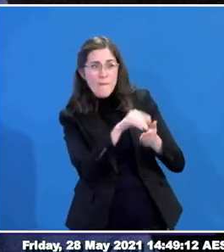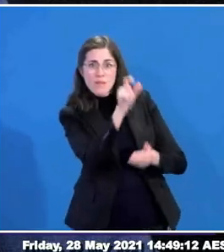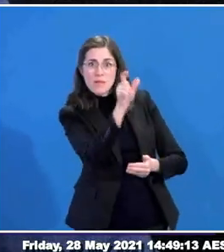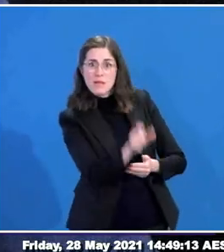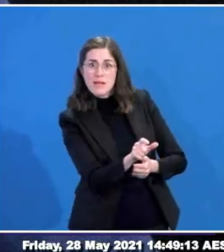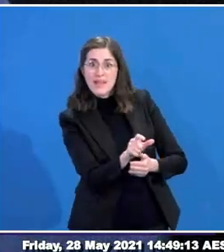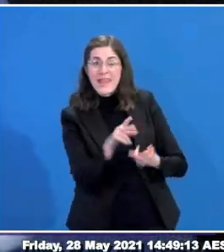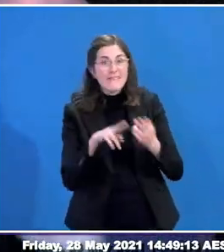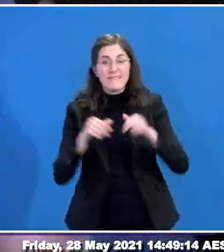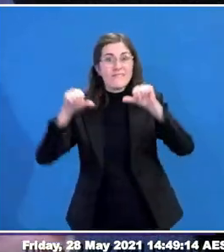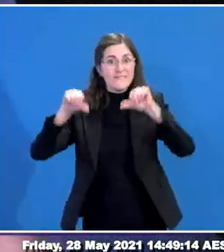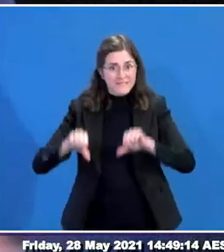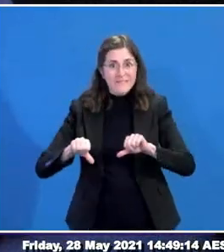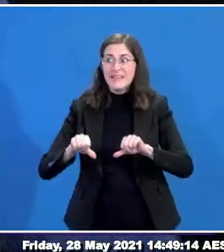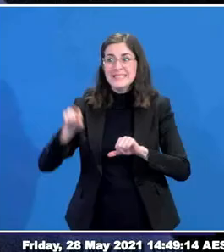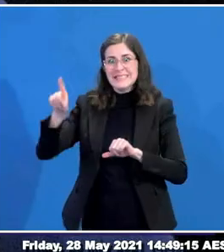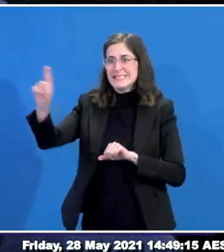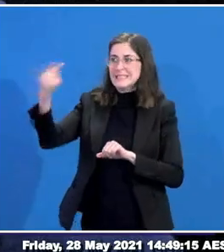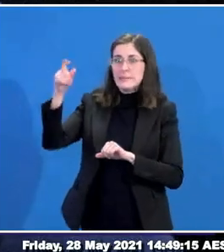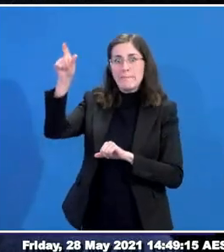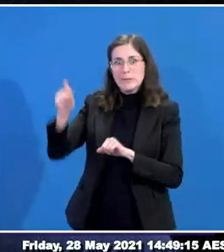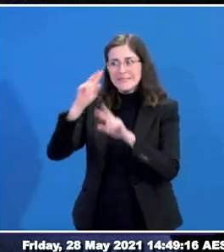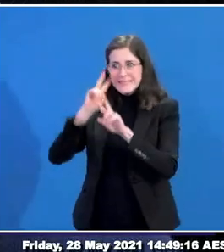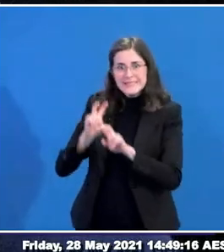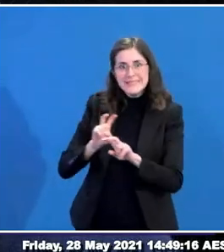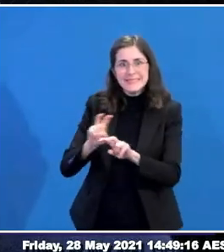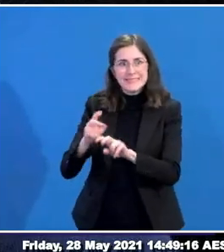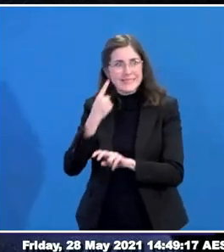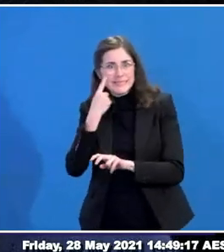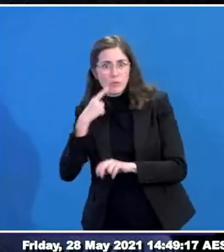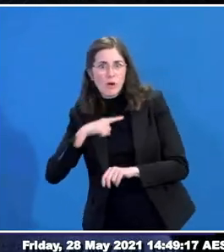incident, was the participant or any other participant kept safe?